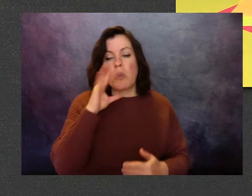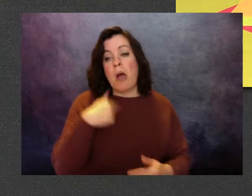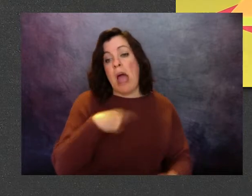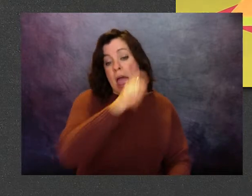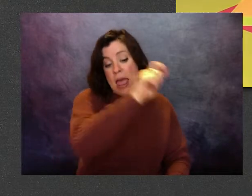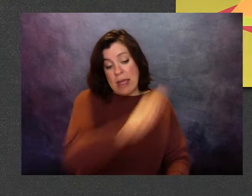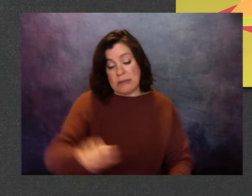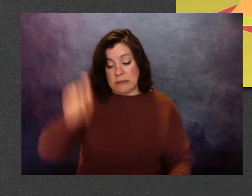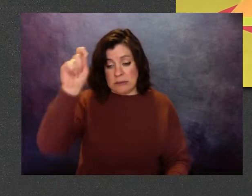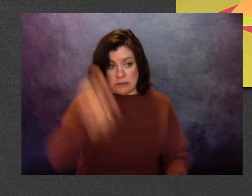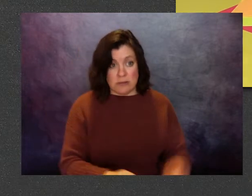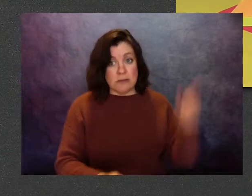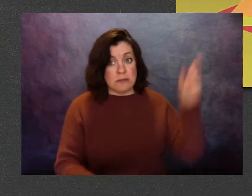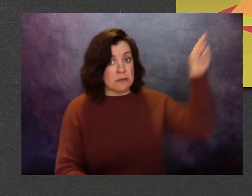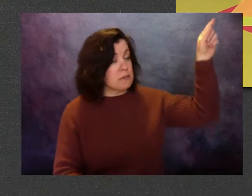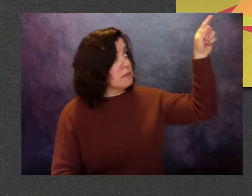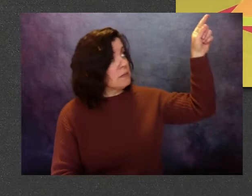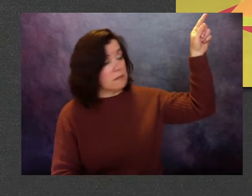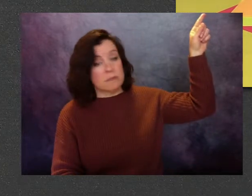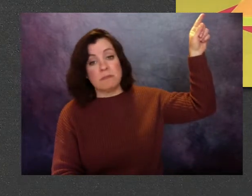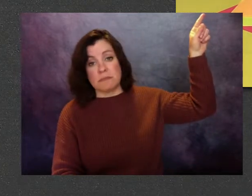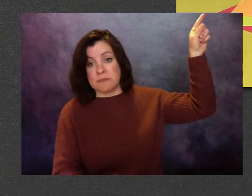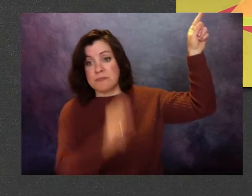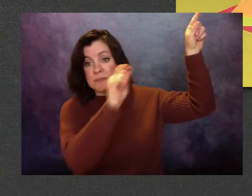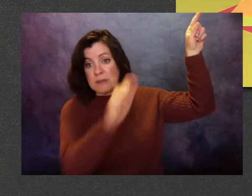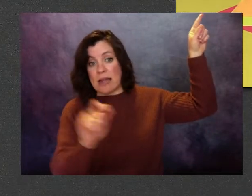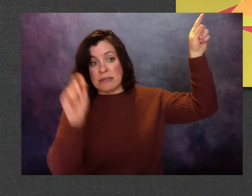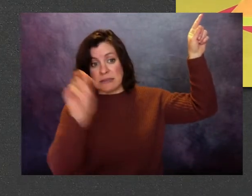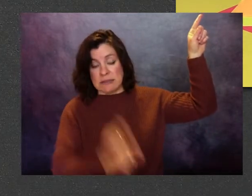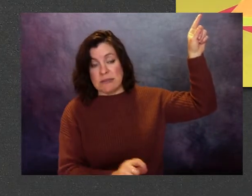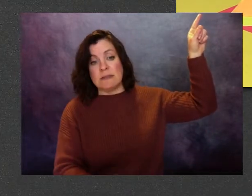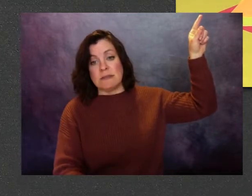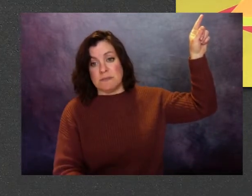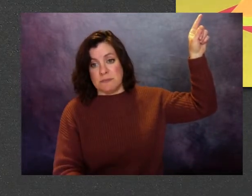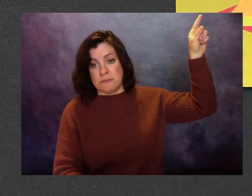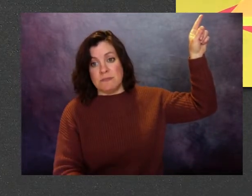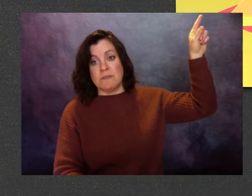This is what an X looks like two big lines that cross and